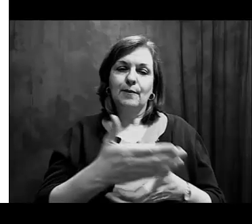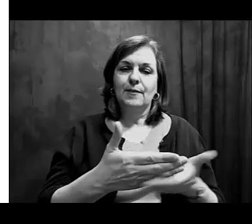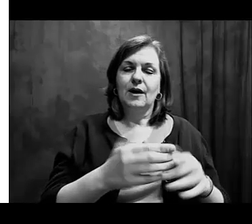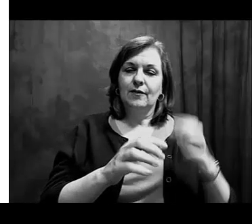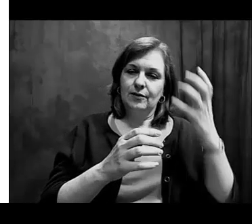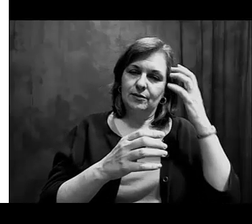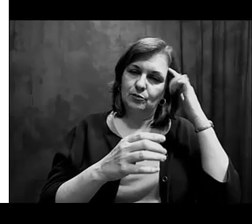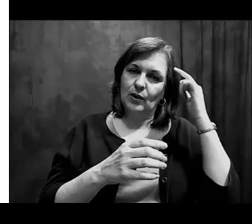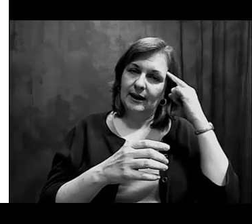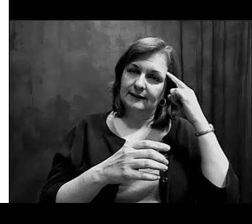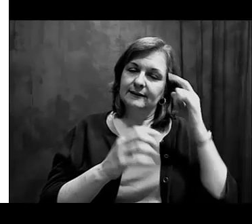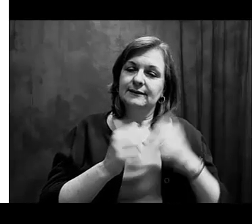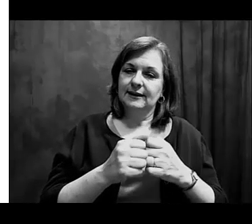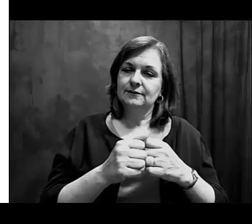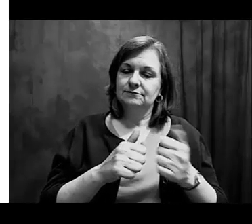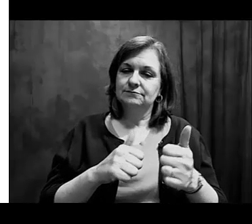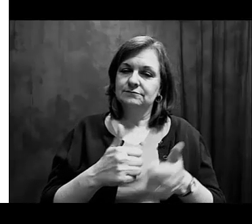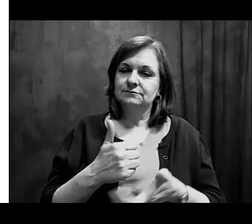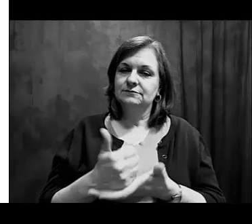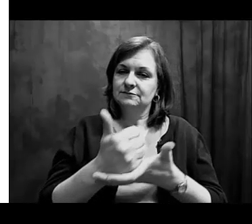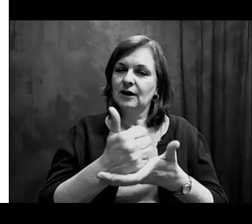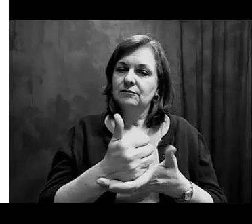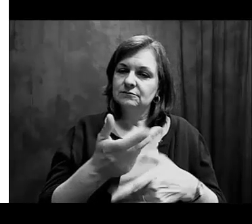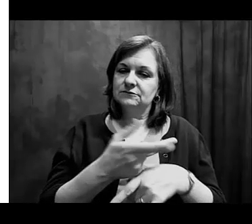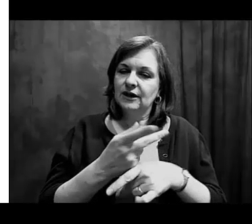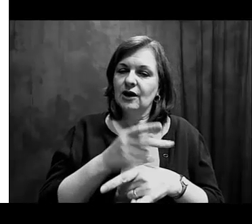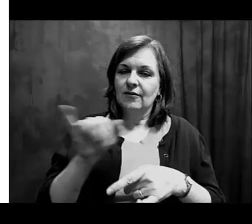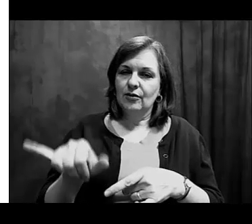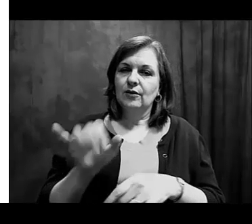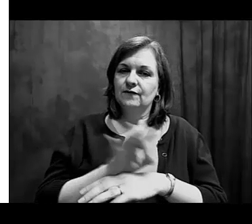but regardless